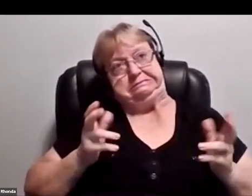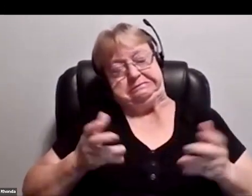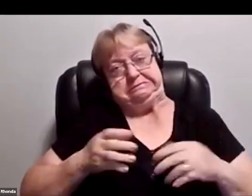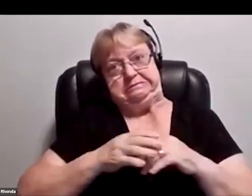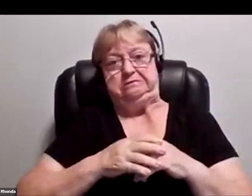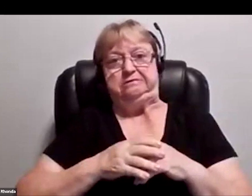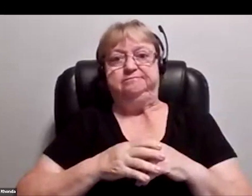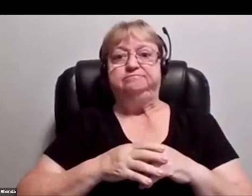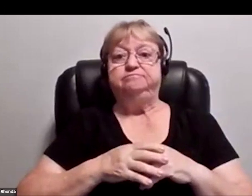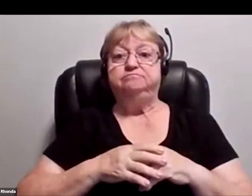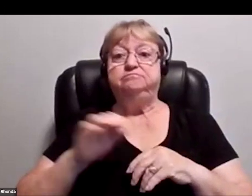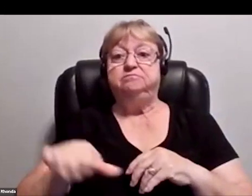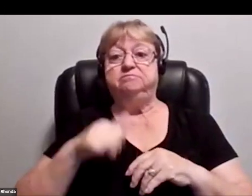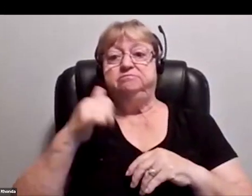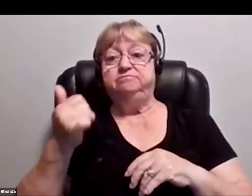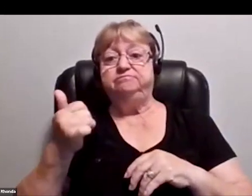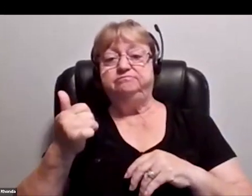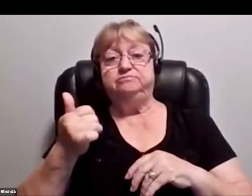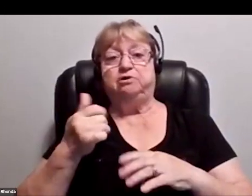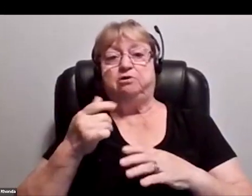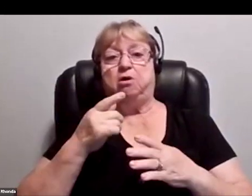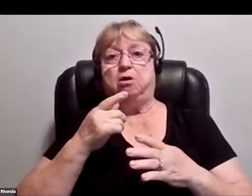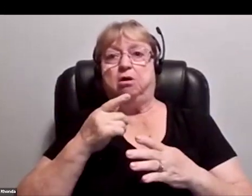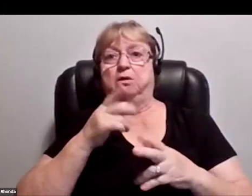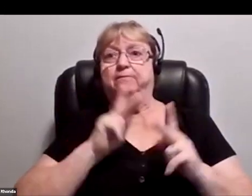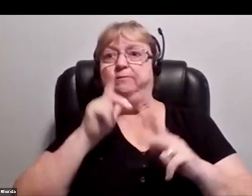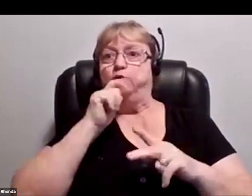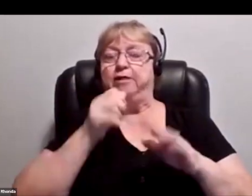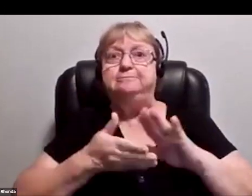The rest are really what keeps the station running and keeps science possible.